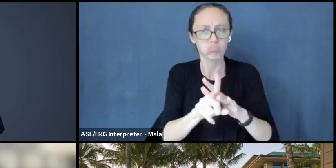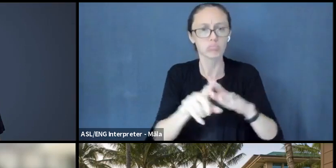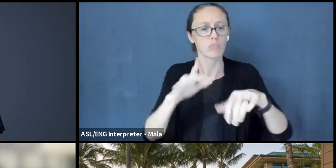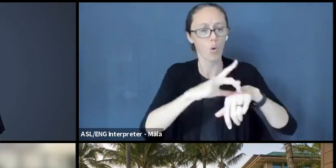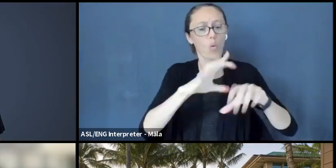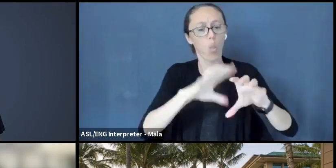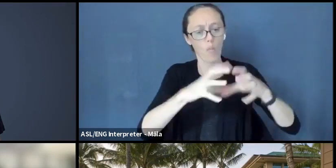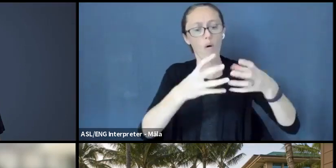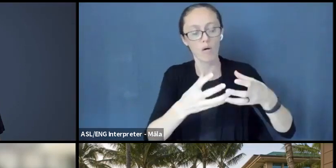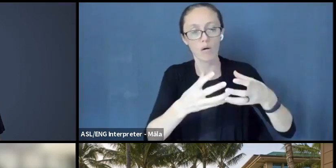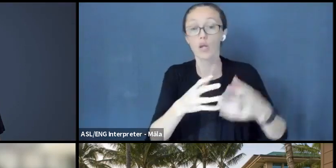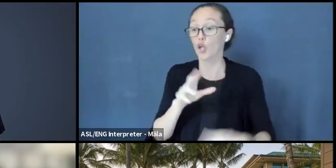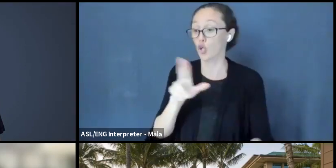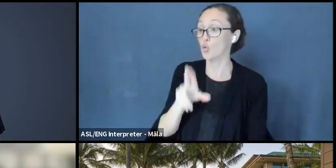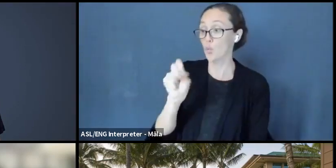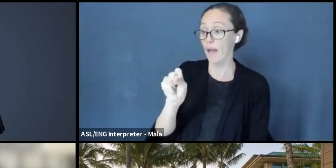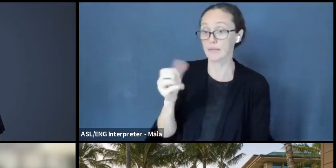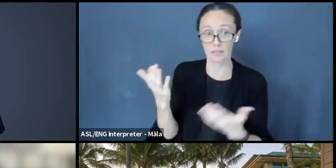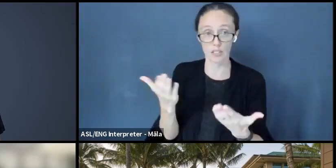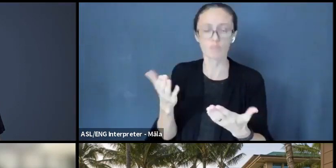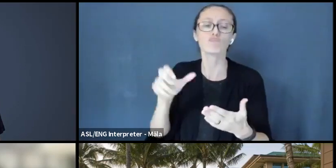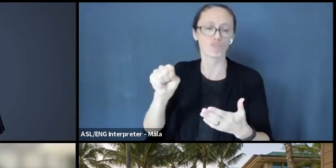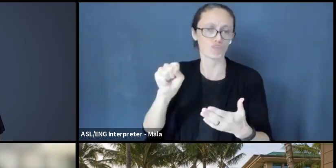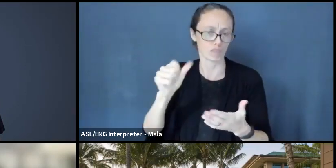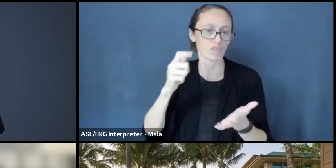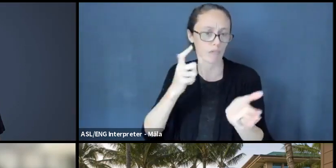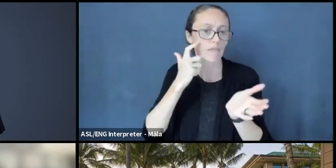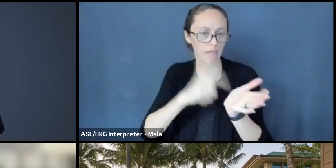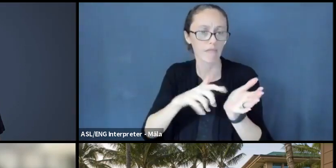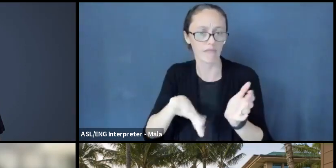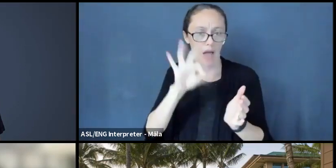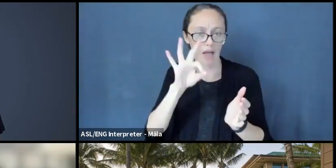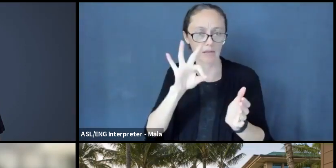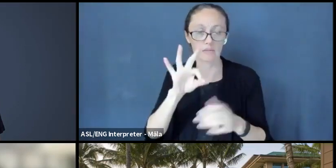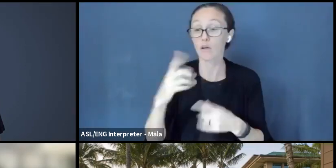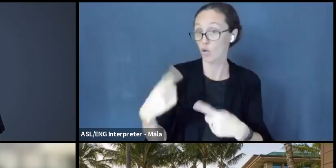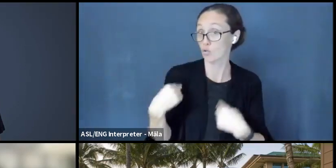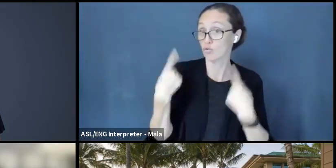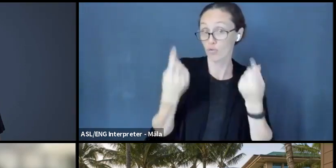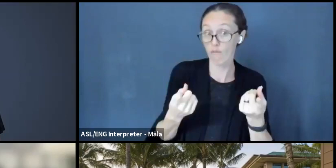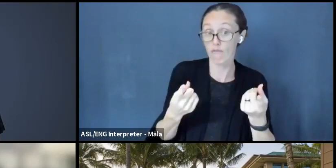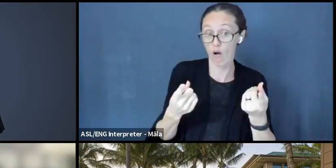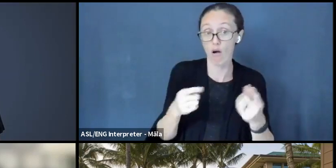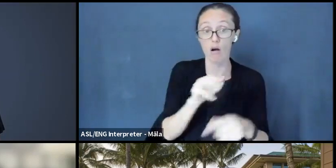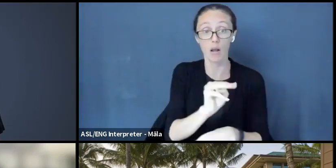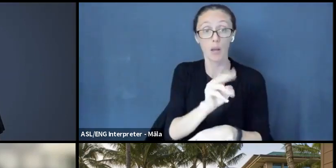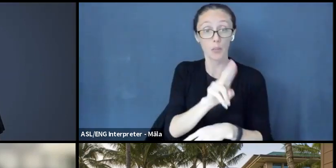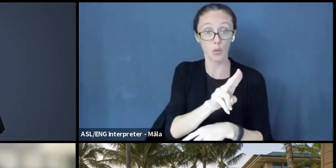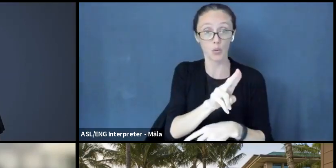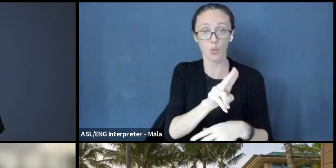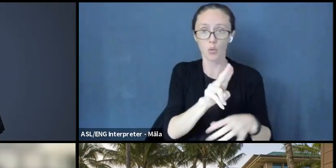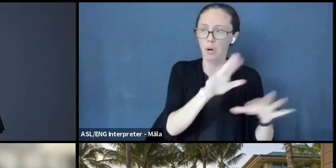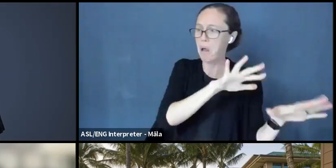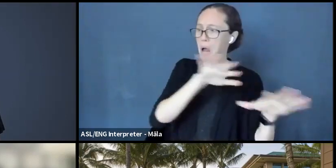And so far, it hasn't been able to outcompete the Delta variant very effectively but there